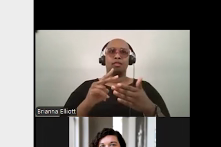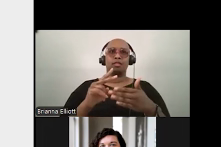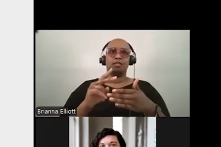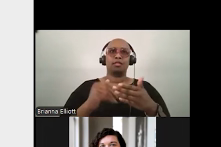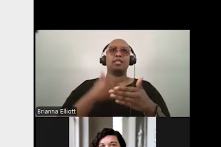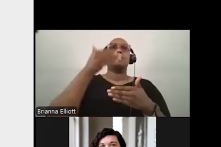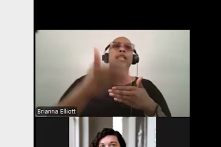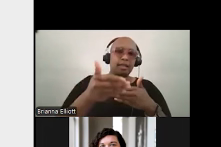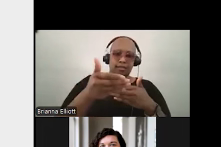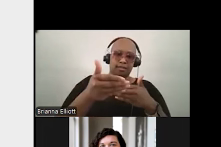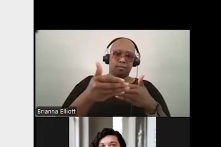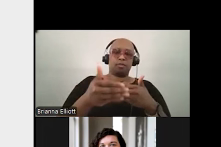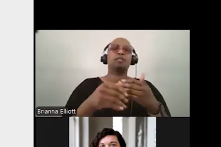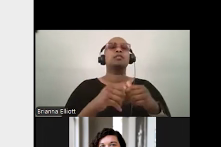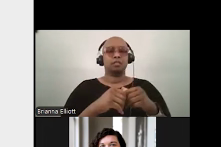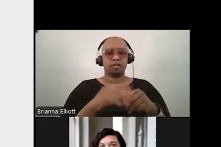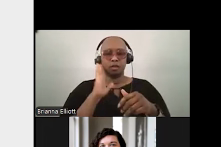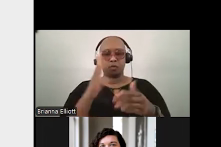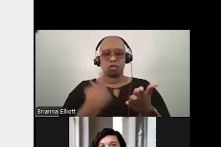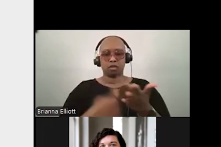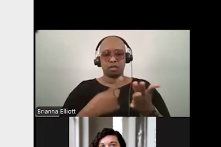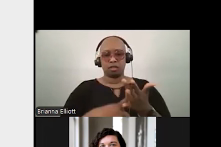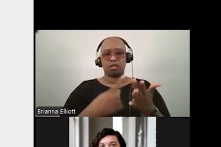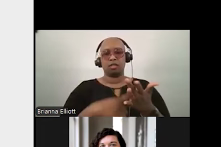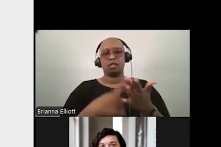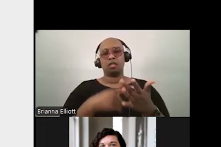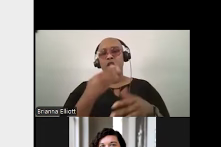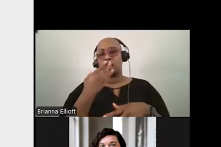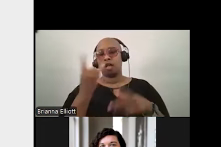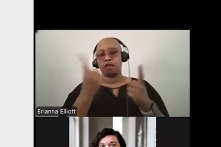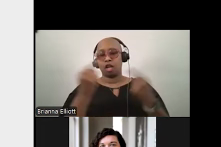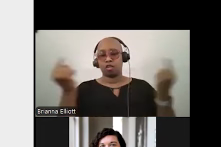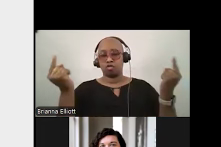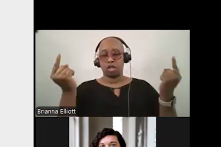we want to talk about the color contrasts. It's that difference in the brightness between the text